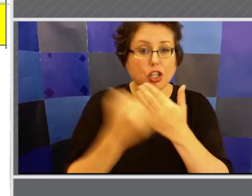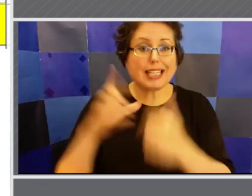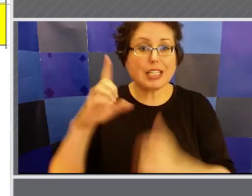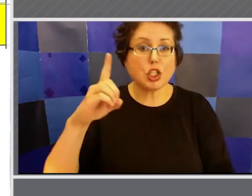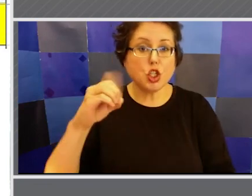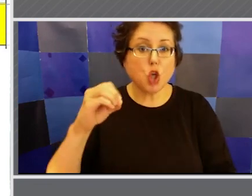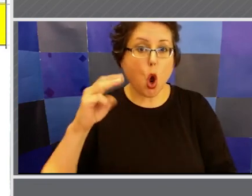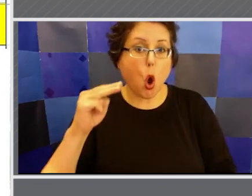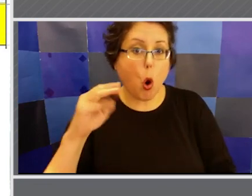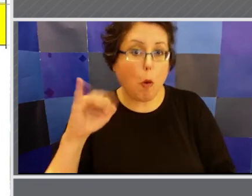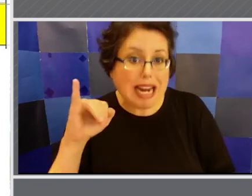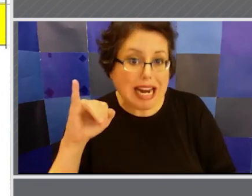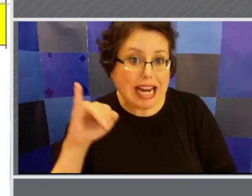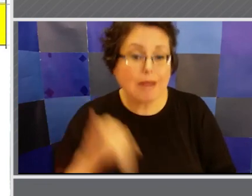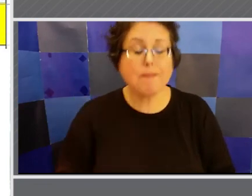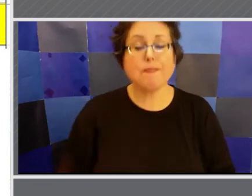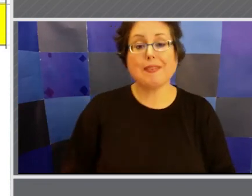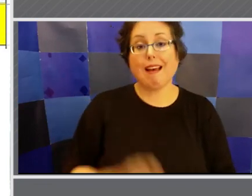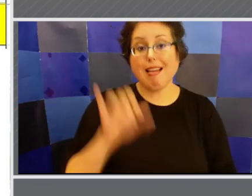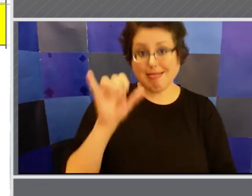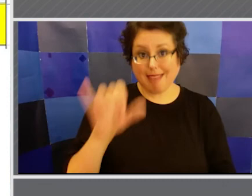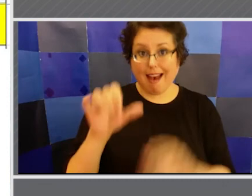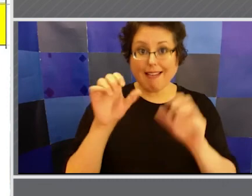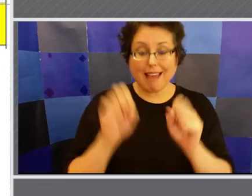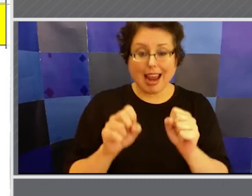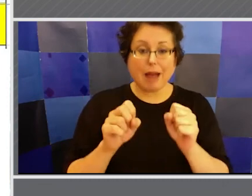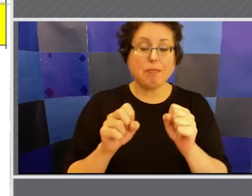And that project could spend two different council districts that could be in district